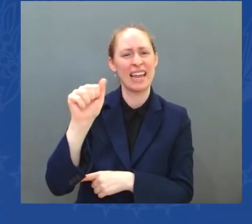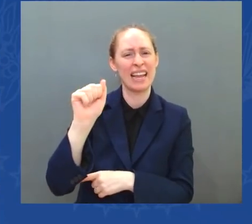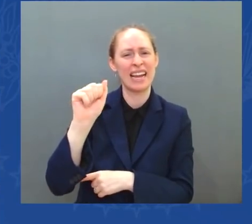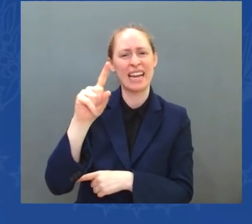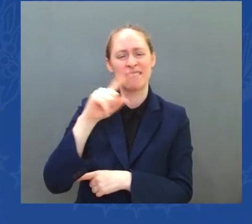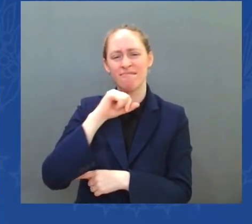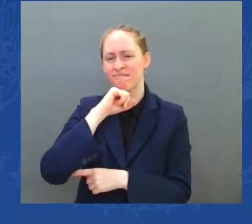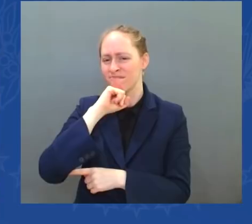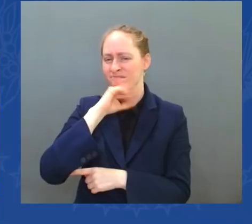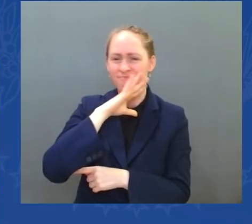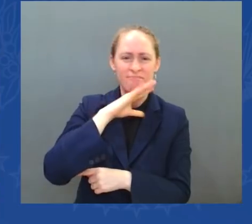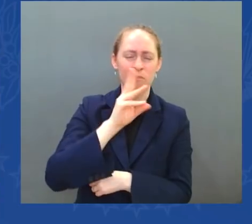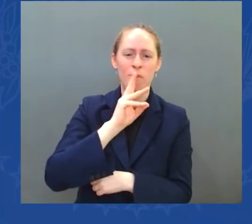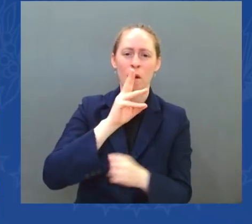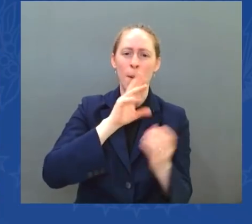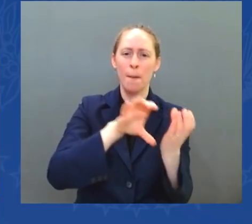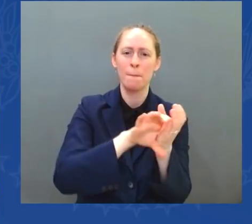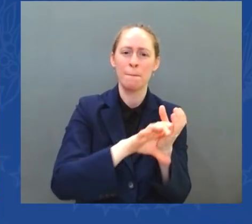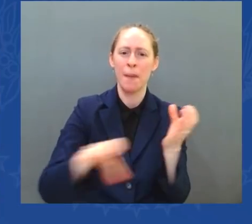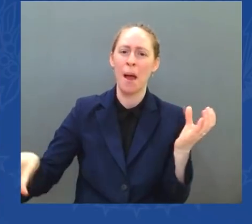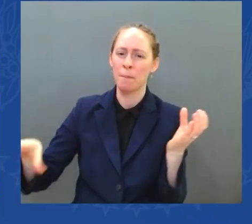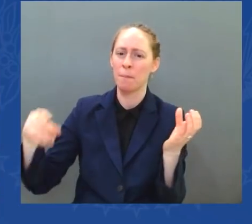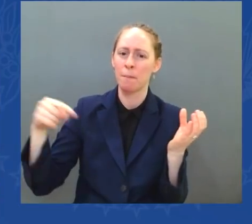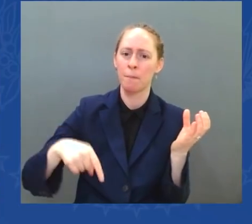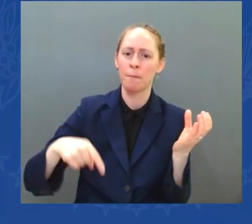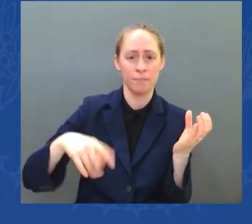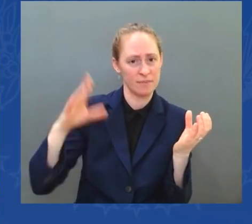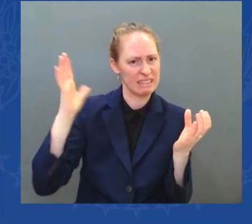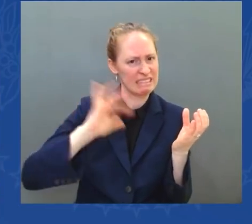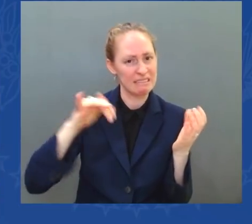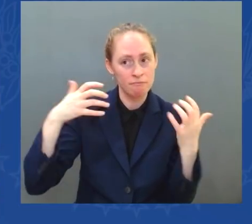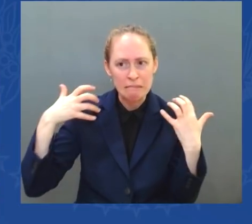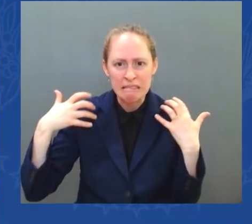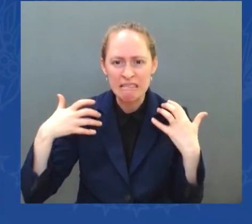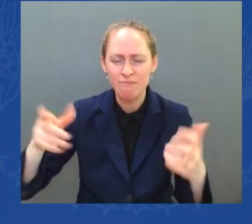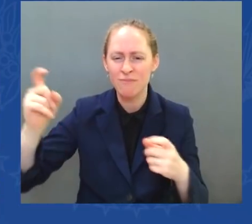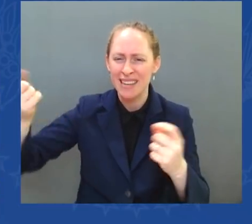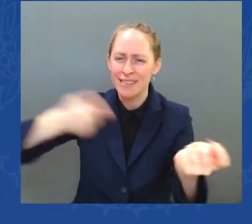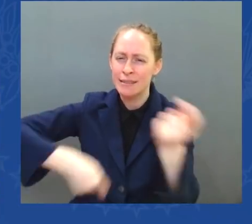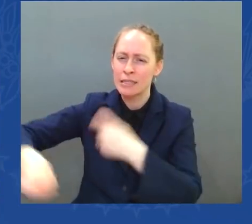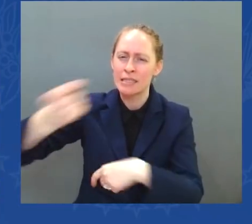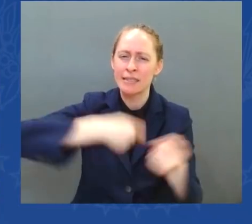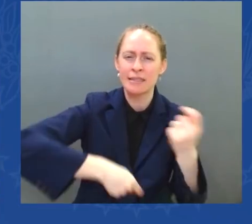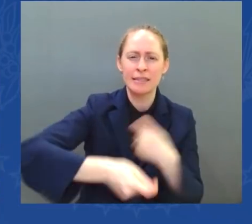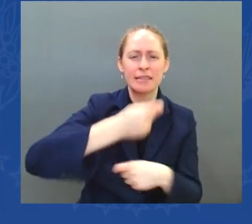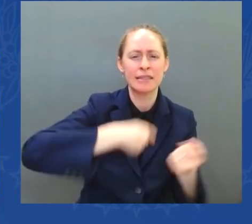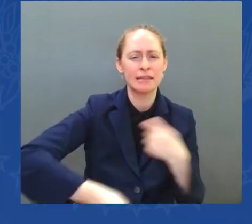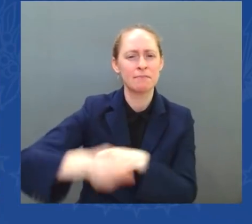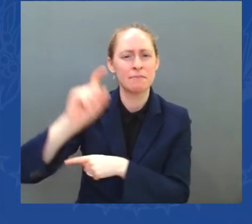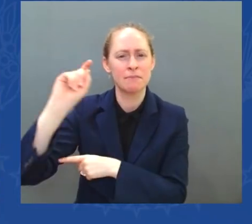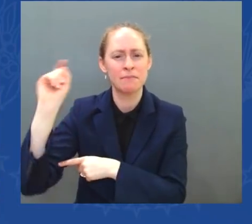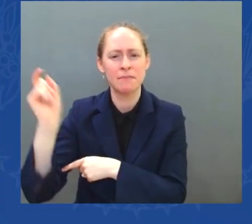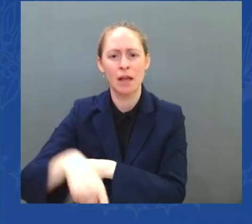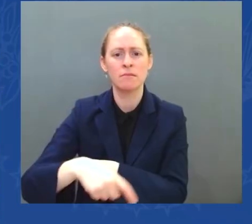and 400,000 schools and daycare centers and do serious brain damage. Not a joke.